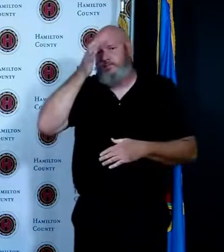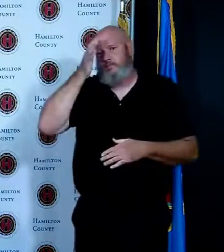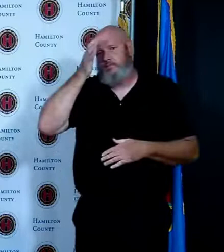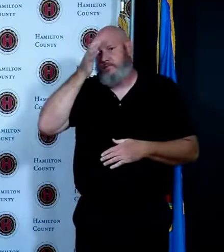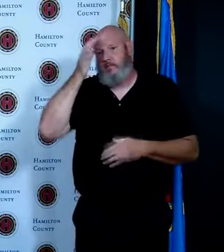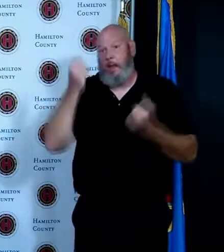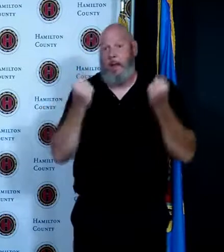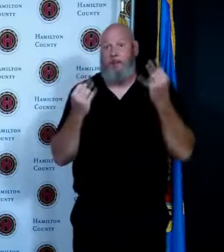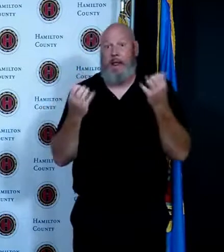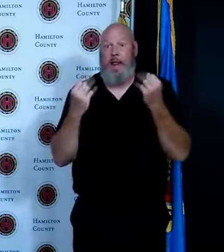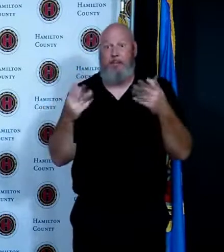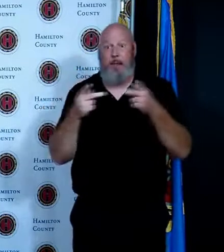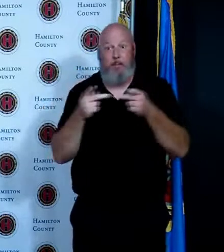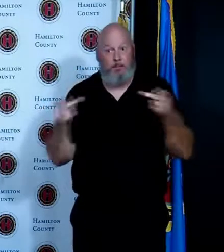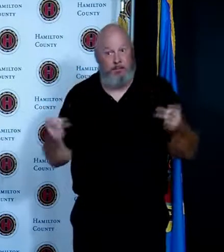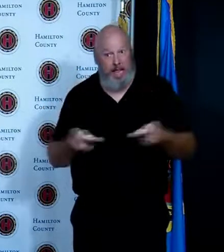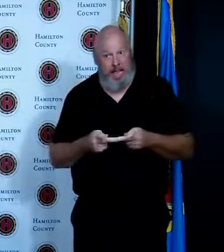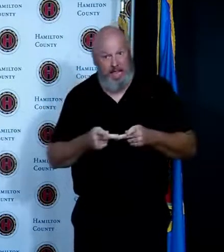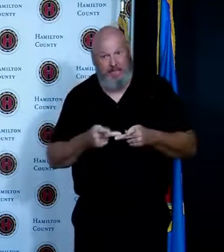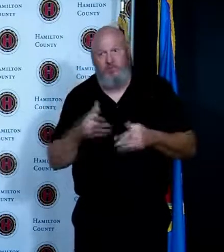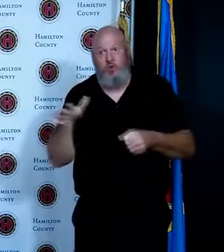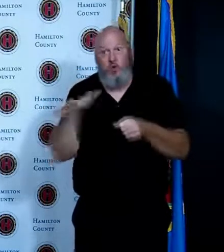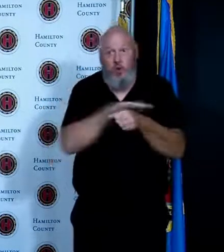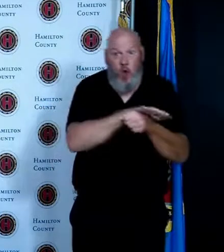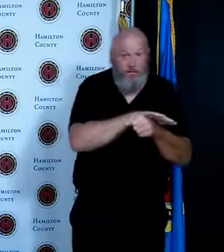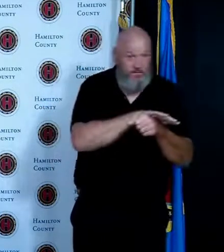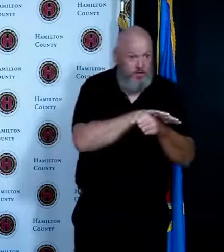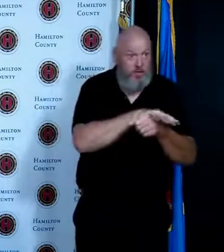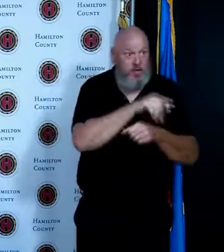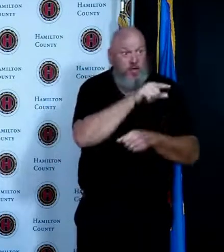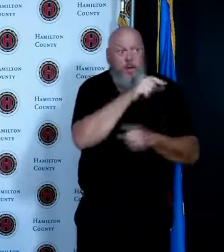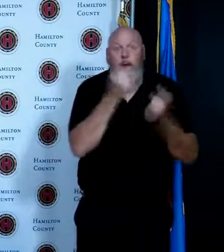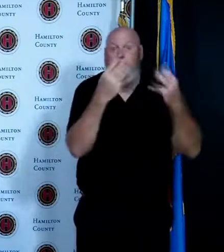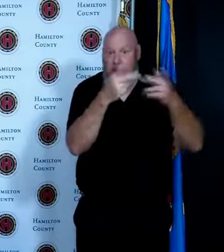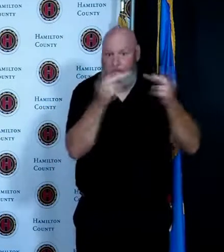free with insurance so please take advantage of those there are other guard